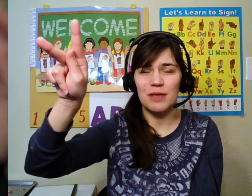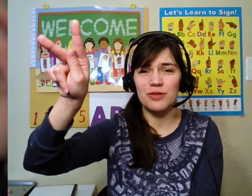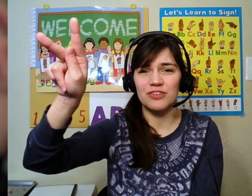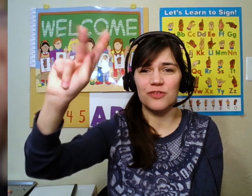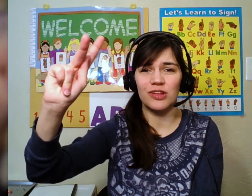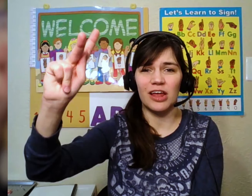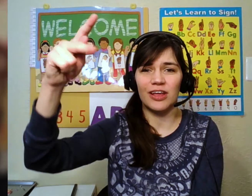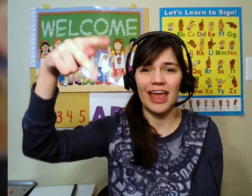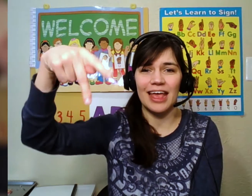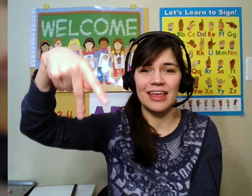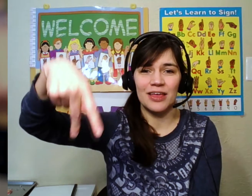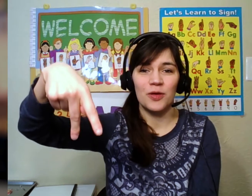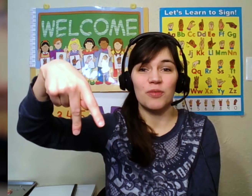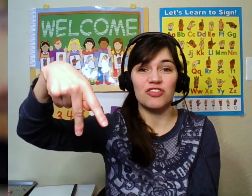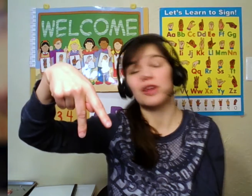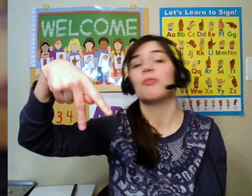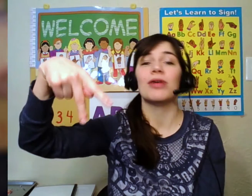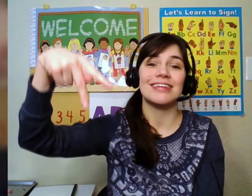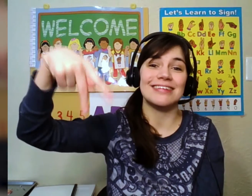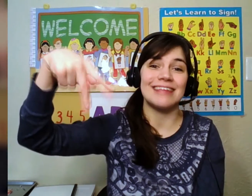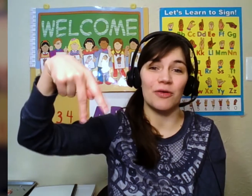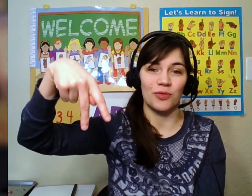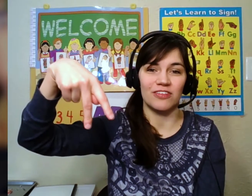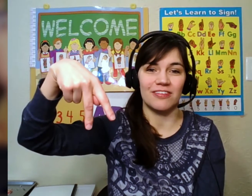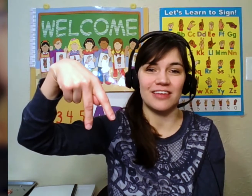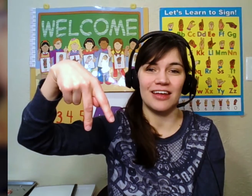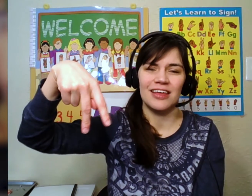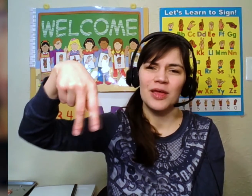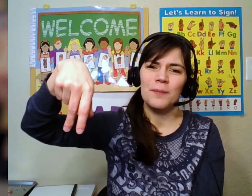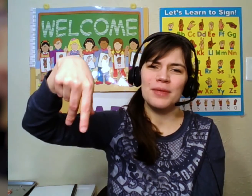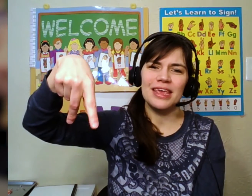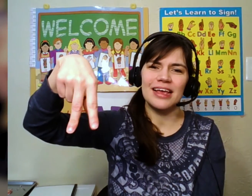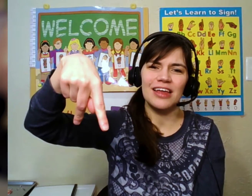shape you did for letter K but you're going to point it downwards instead. P